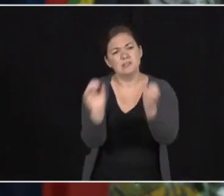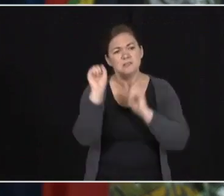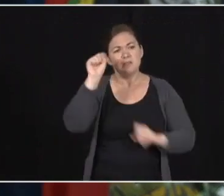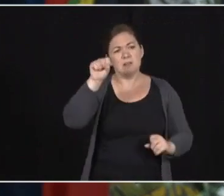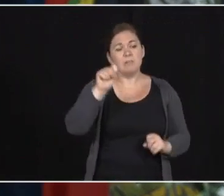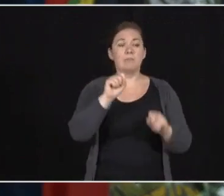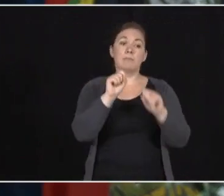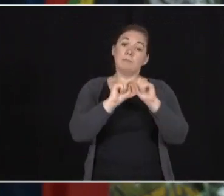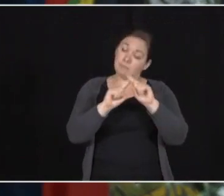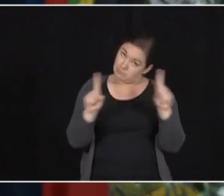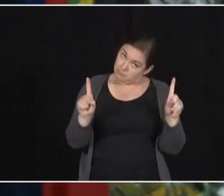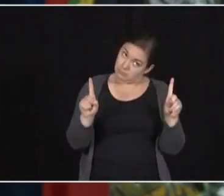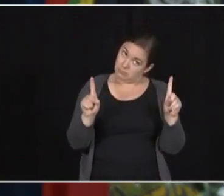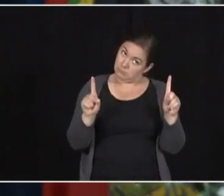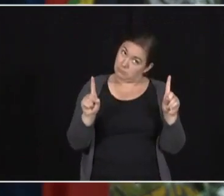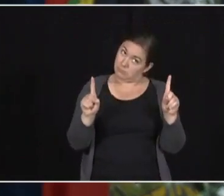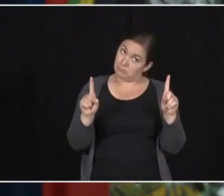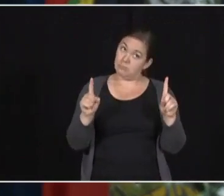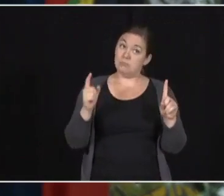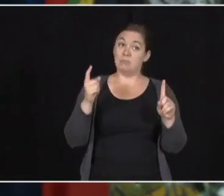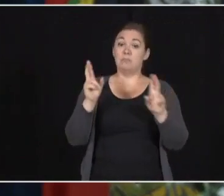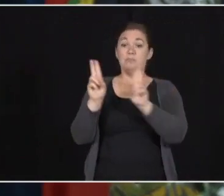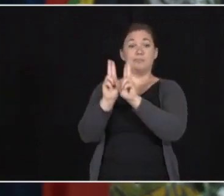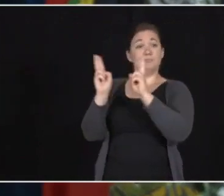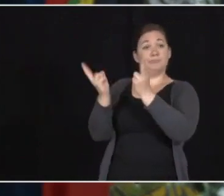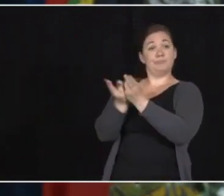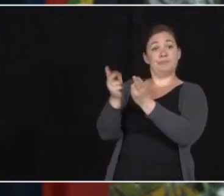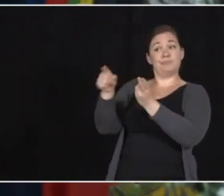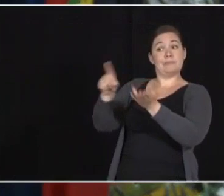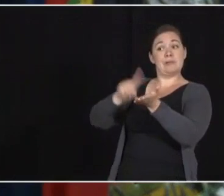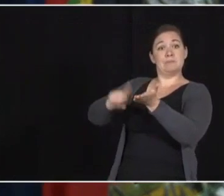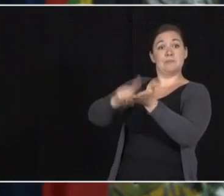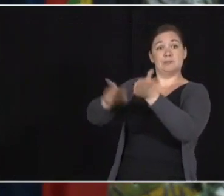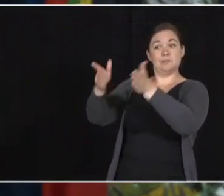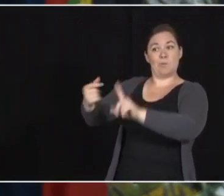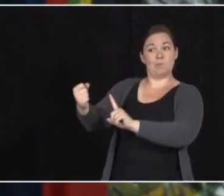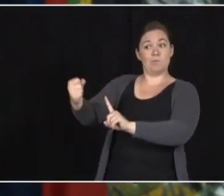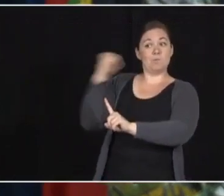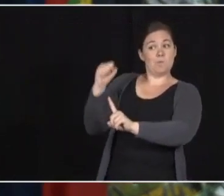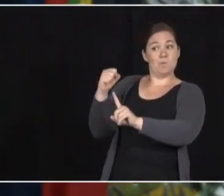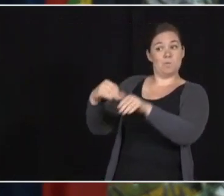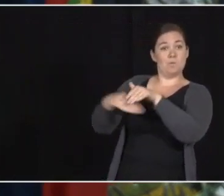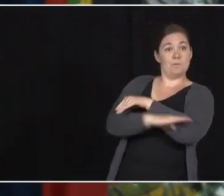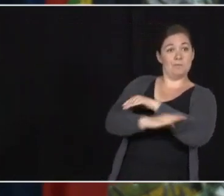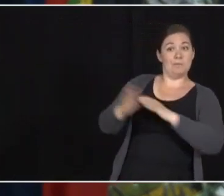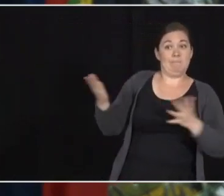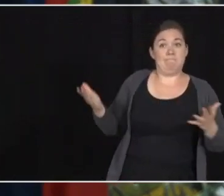In saying that, when you are dealing with the union and the inspectors are saying they aren't going in there, you know, as much as we tried,